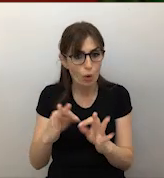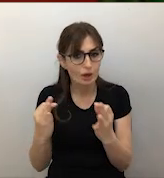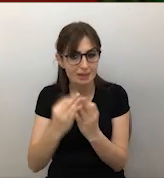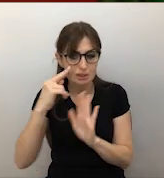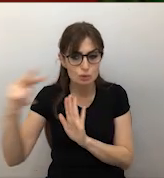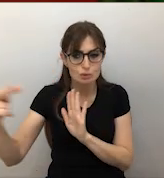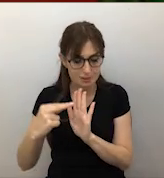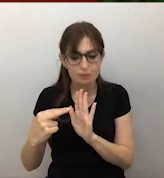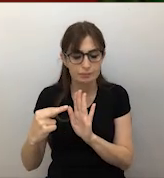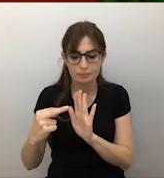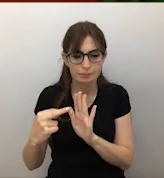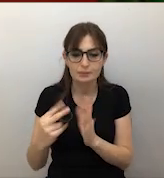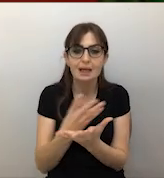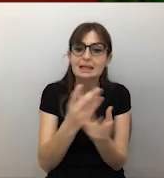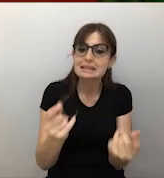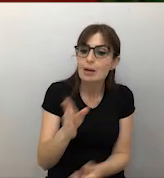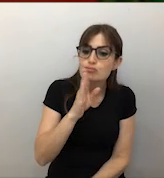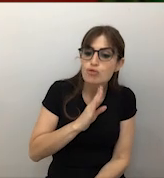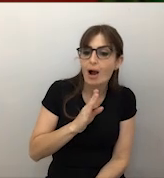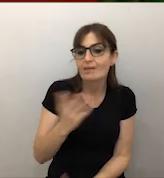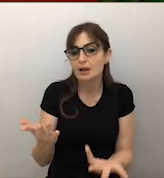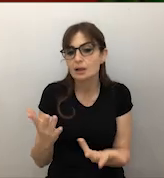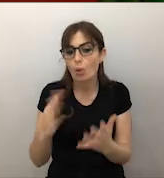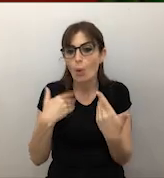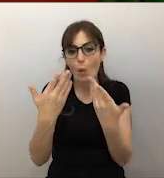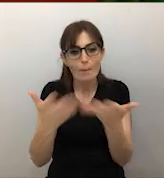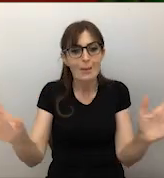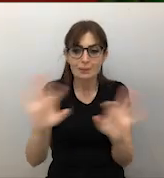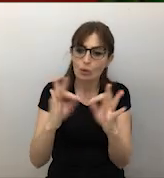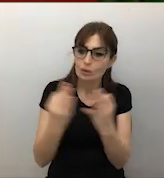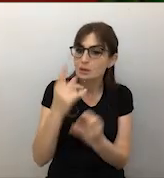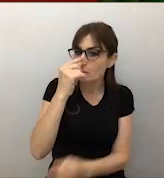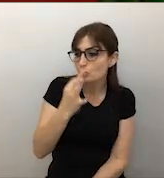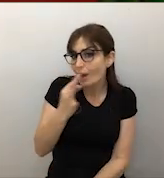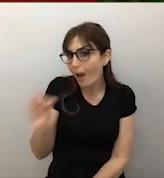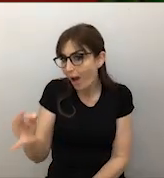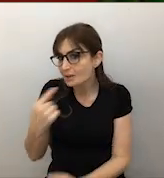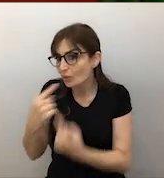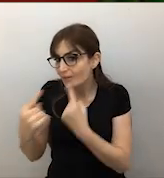some public or private funding bodies may ask for summarised management information periodically